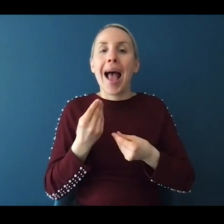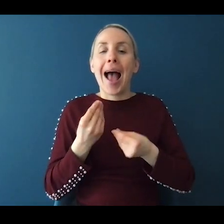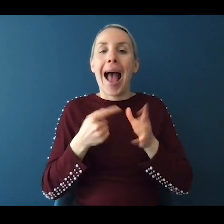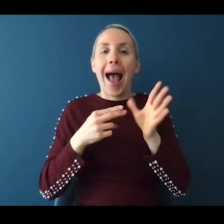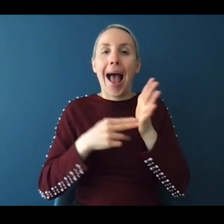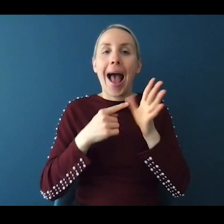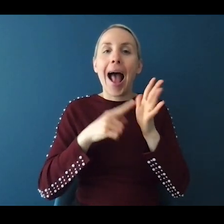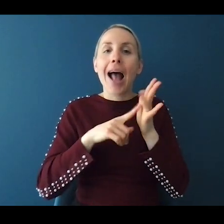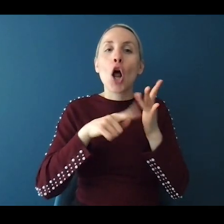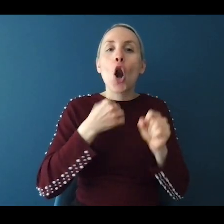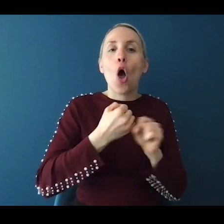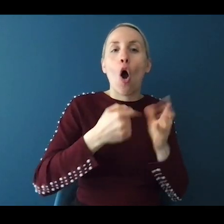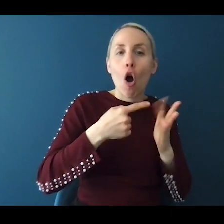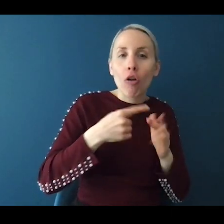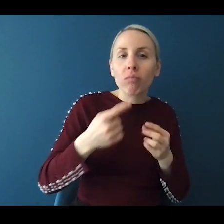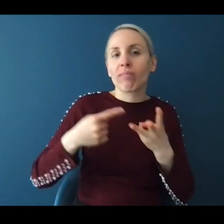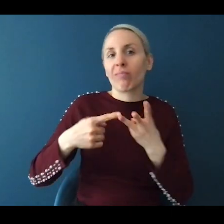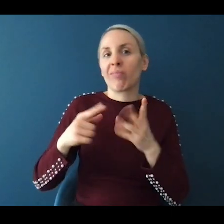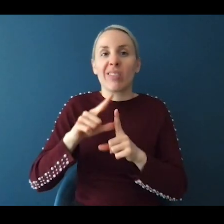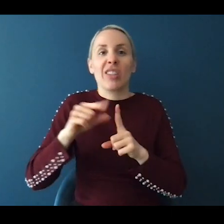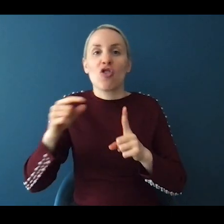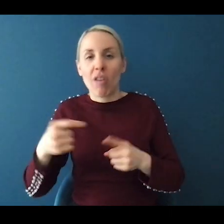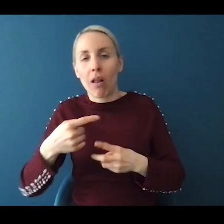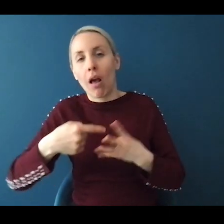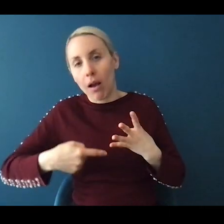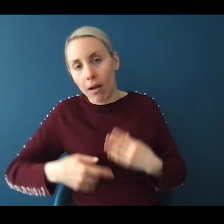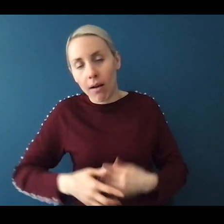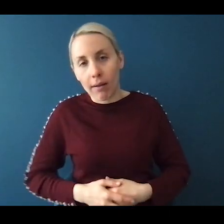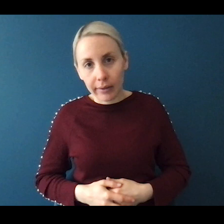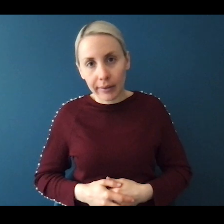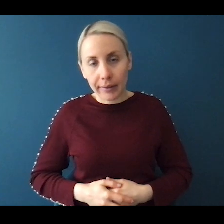there's something we talk about artists working with photography and photography being a core